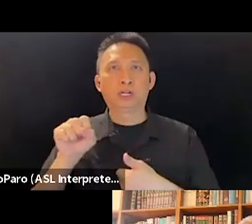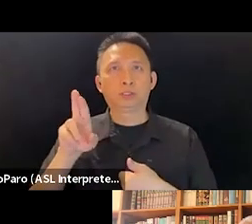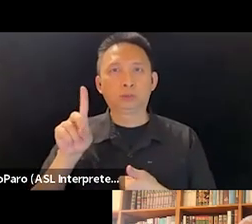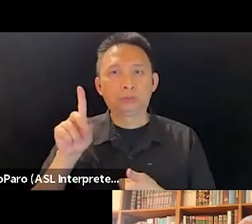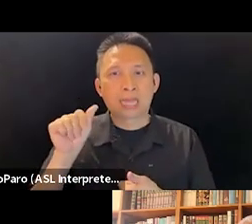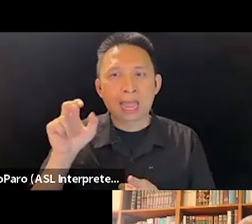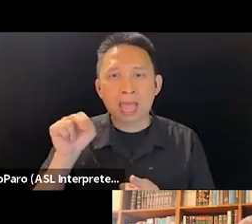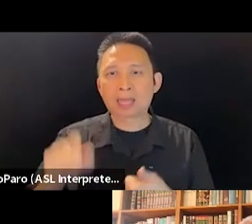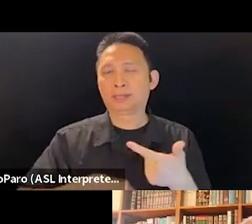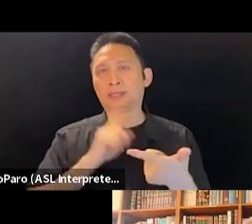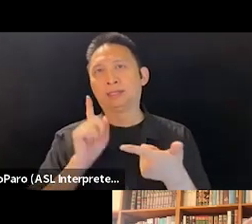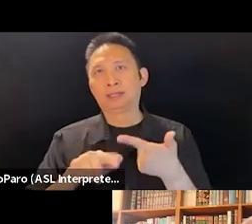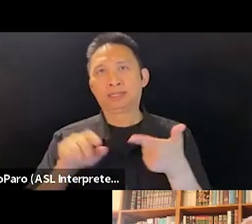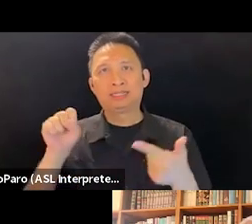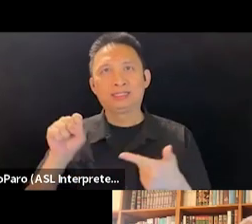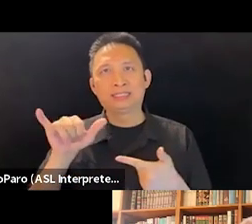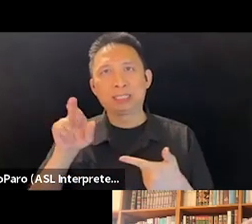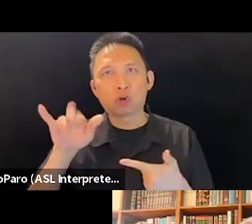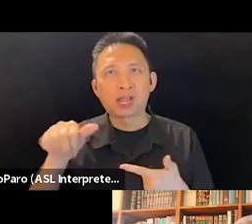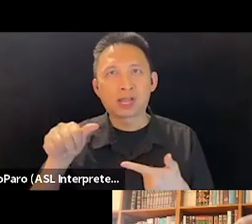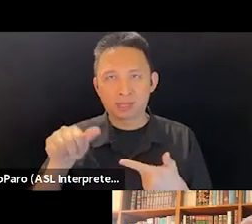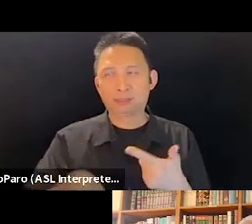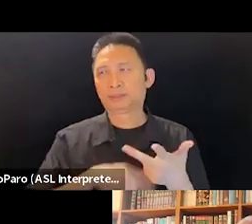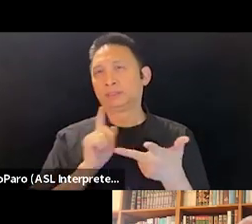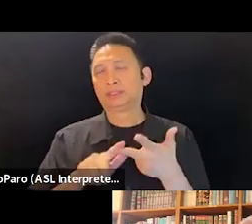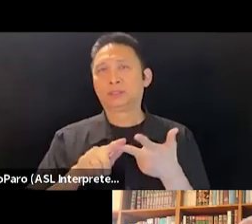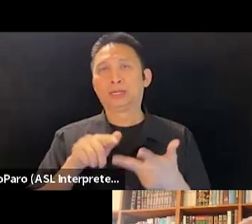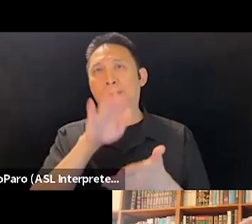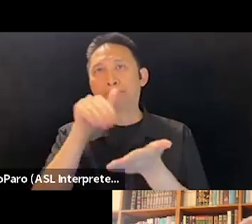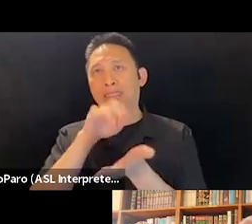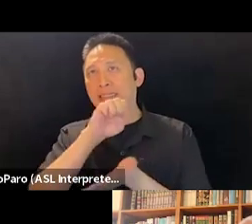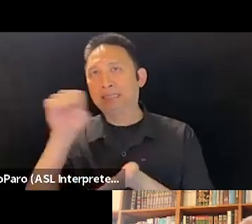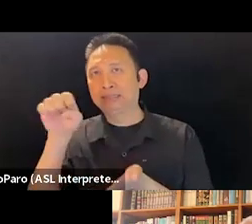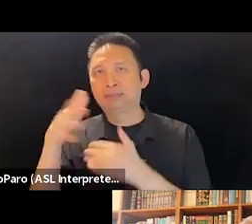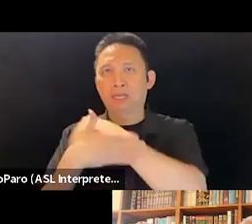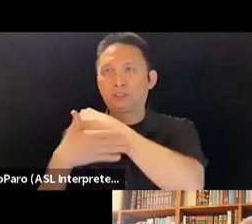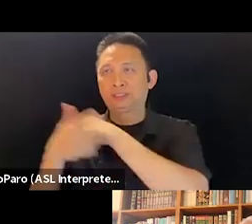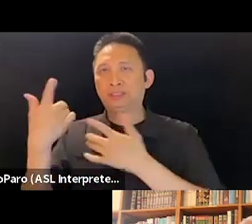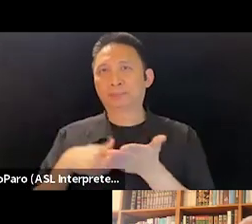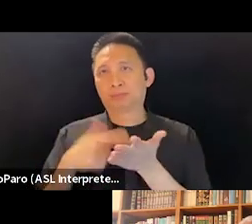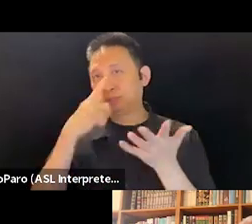by the way countries because these complexities of the events happening and political events